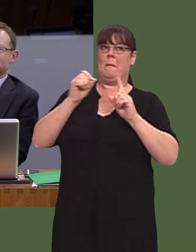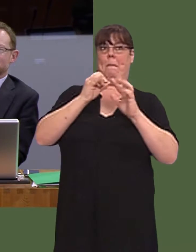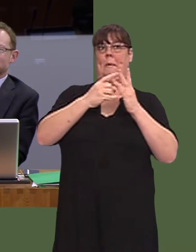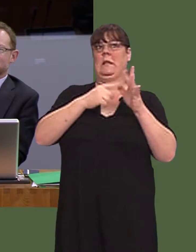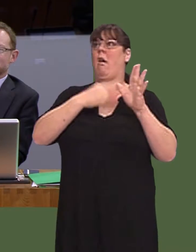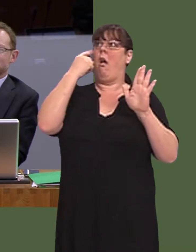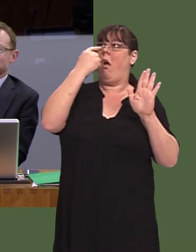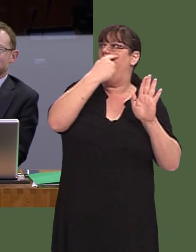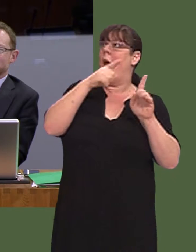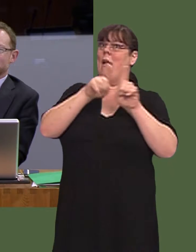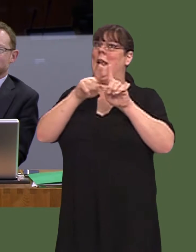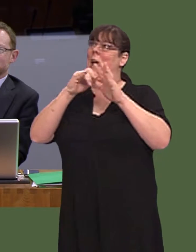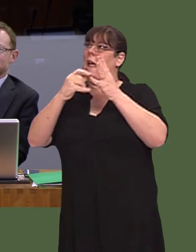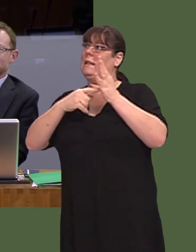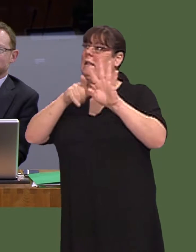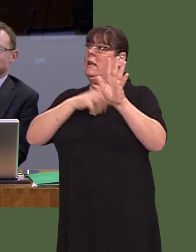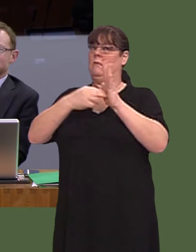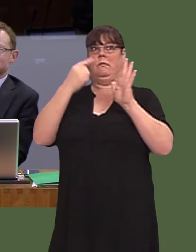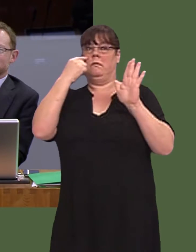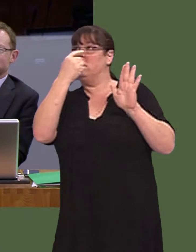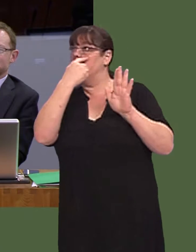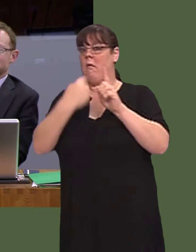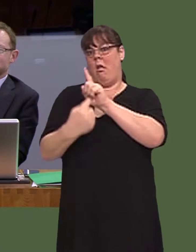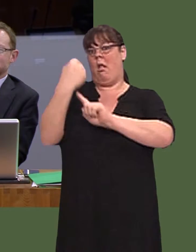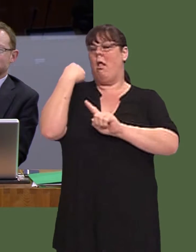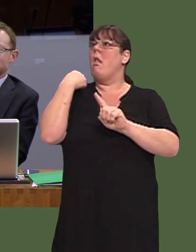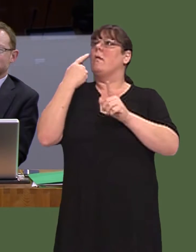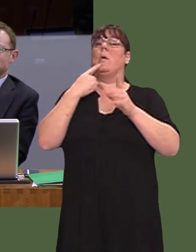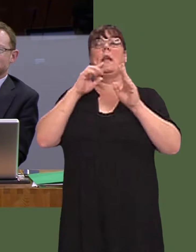That is a fact, and the evidence given to the education committee last week clearly